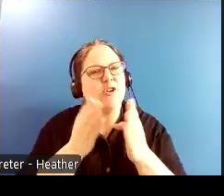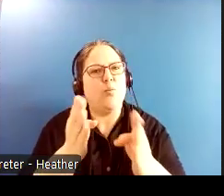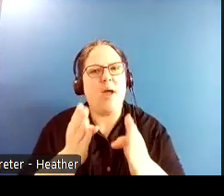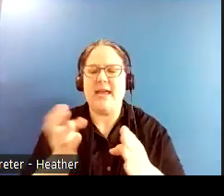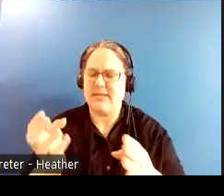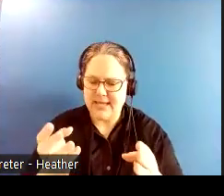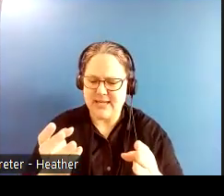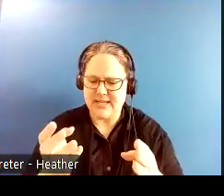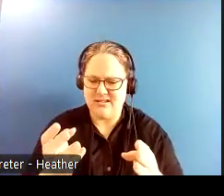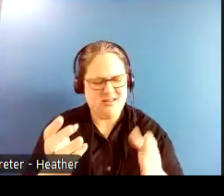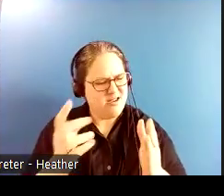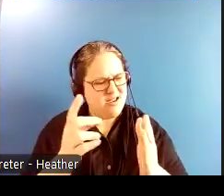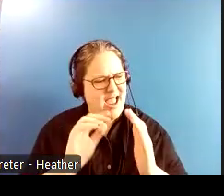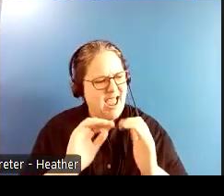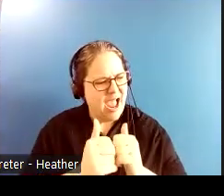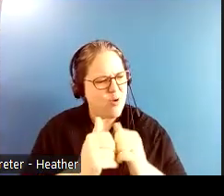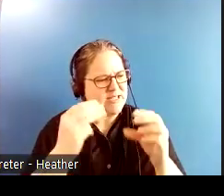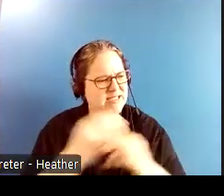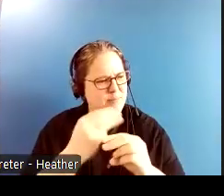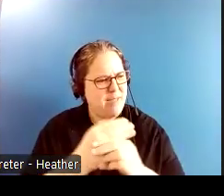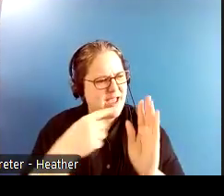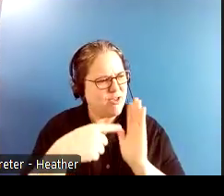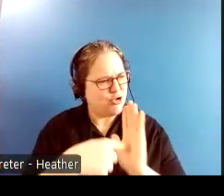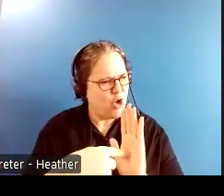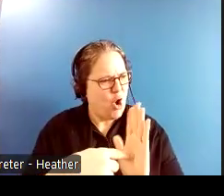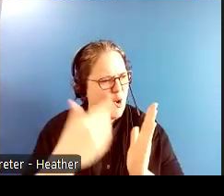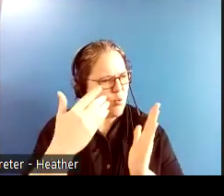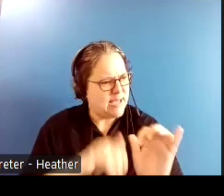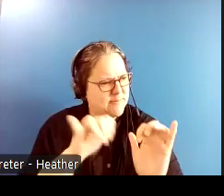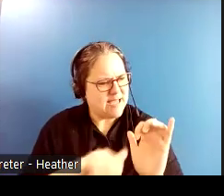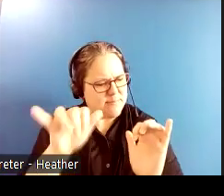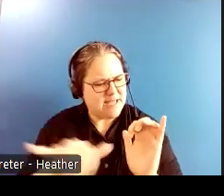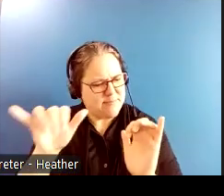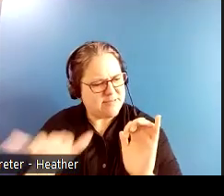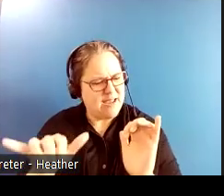back to what math used to be about. And the mean starts to emerge because it has properties